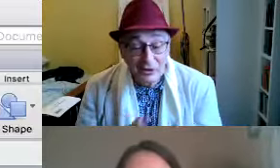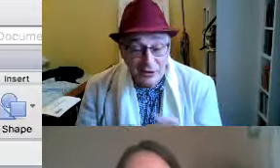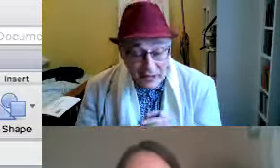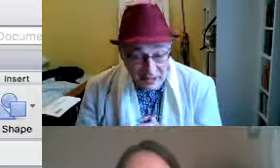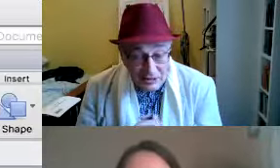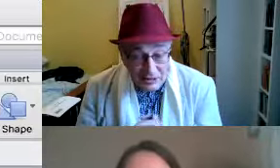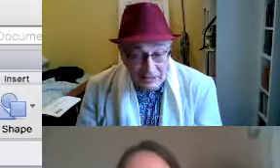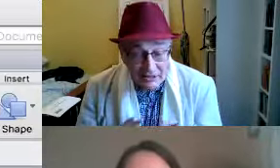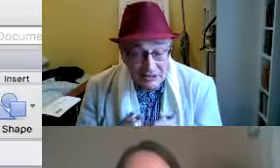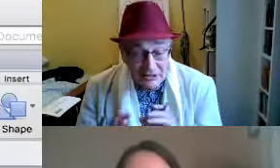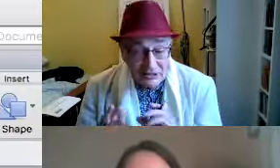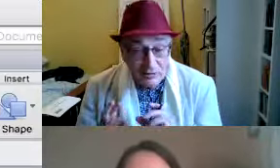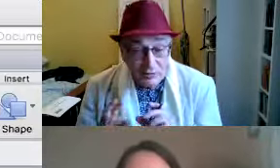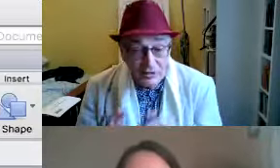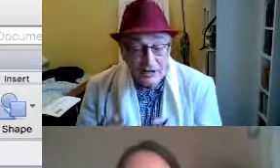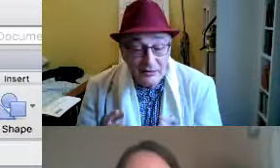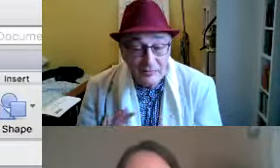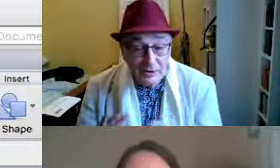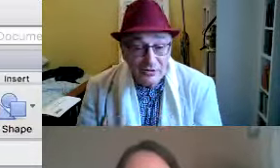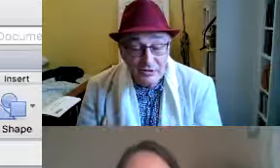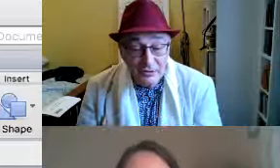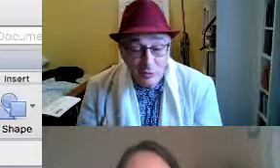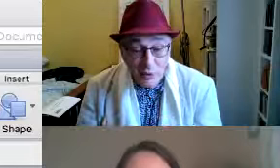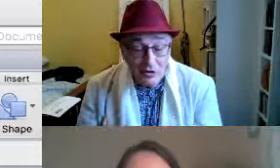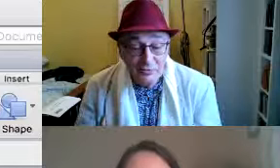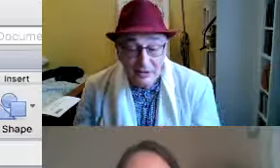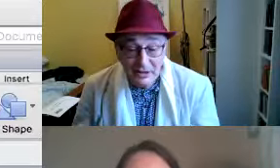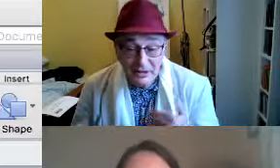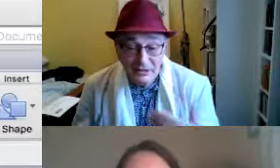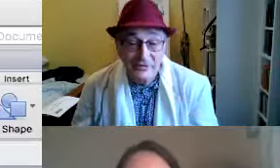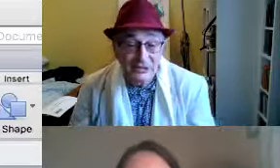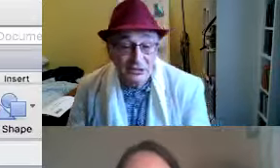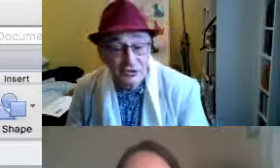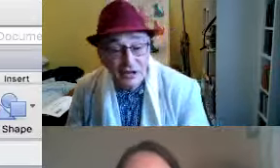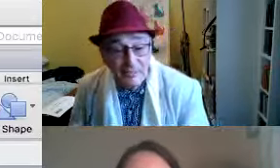looking at spaces within liverpool that the work could be the intervention could happen